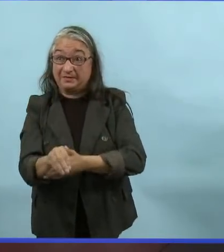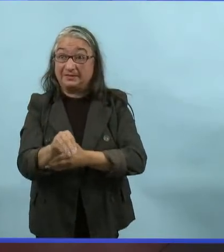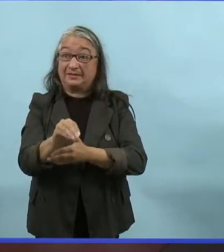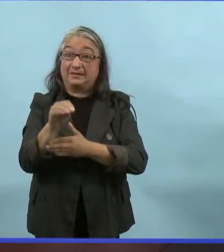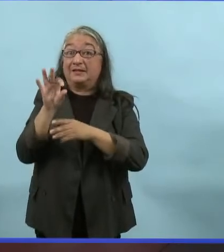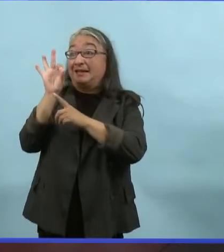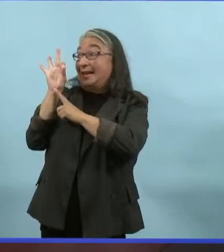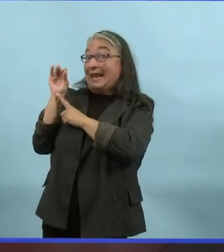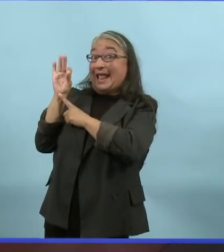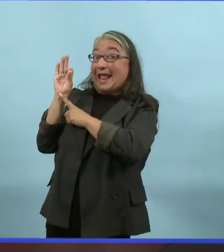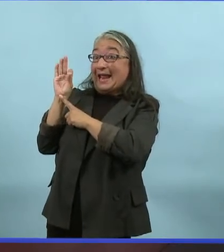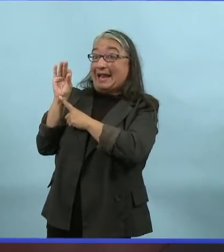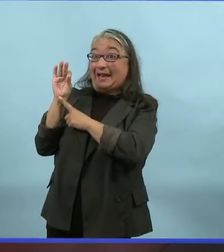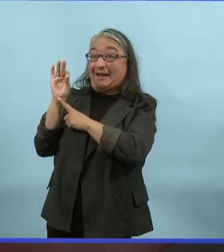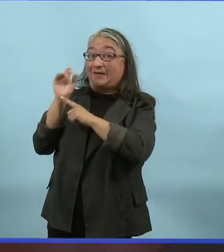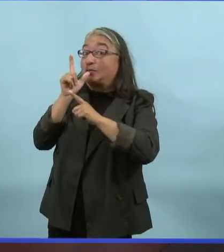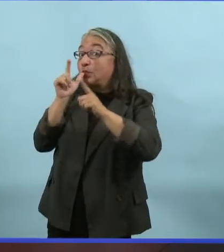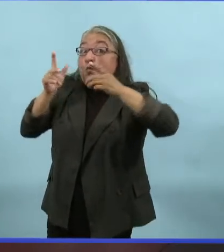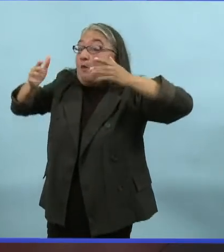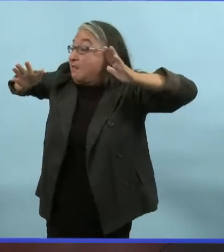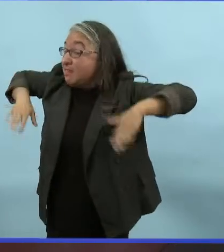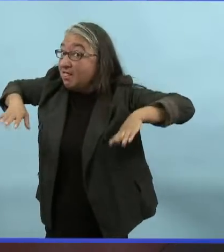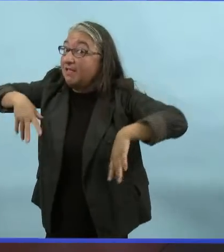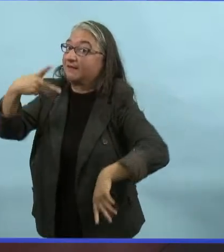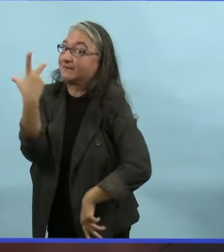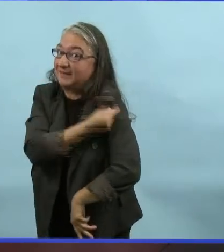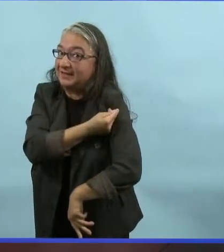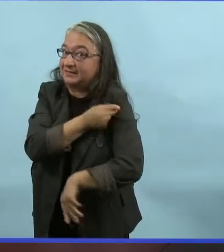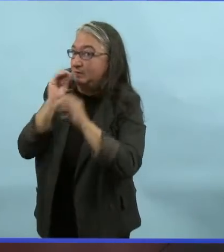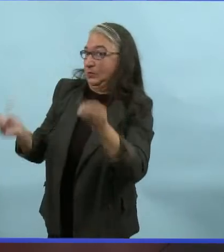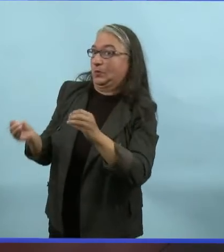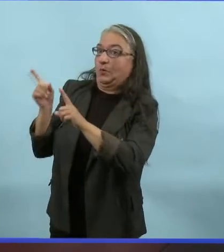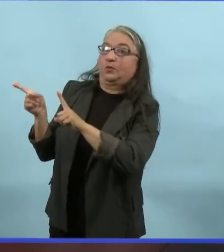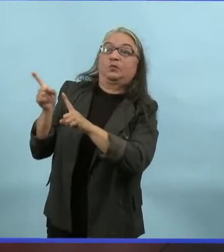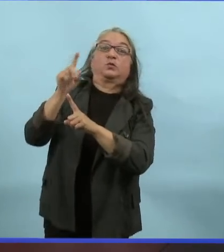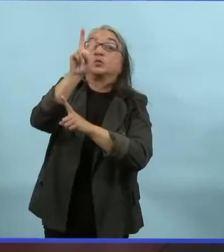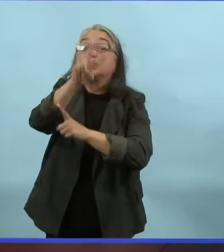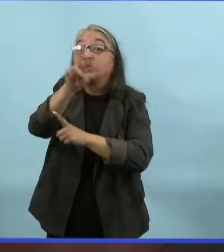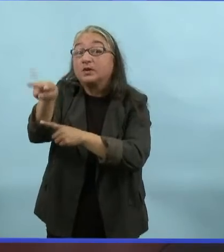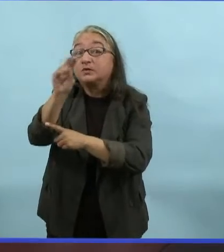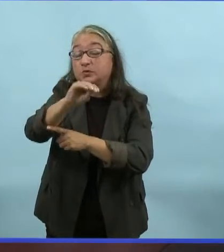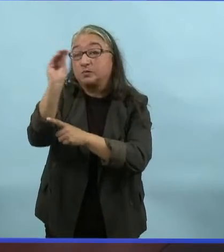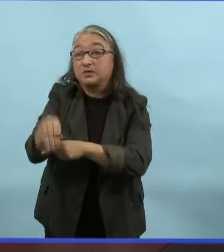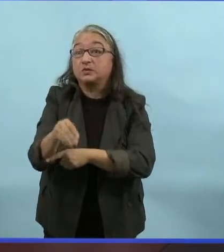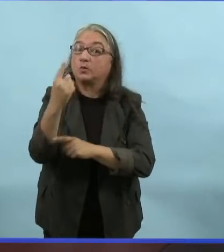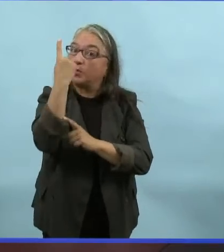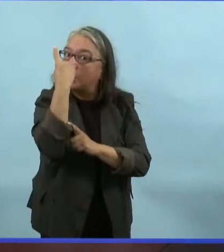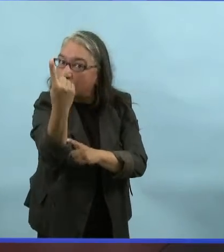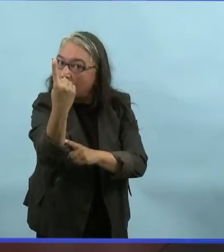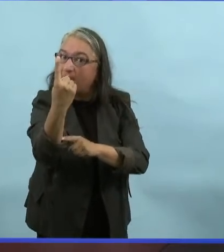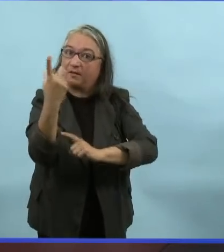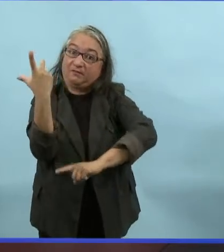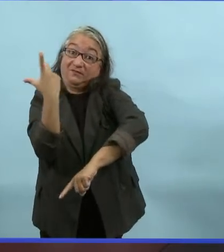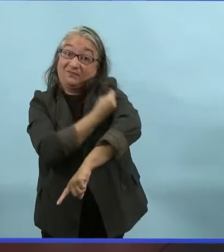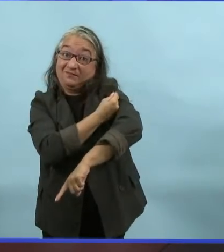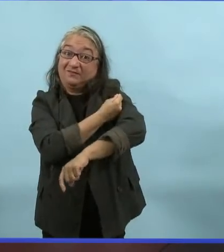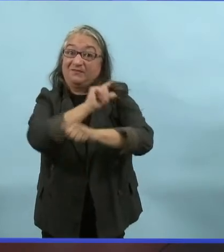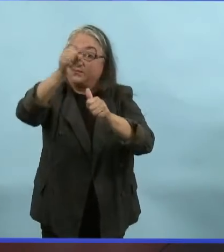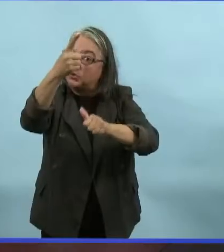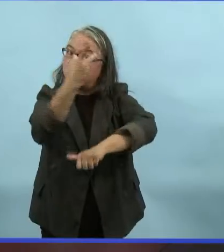a single dose 22 percent had had a single dose but not yet protected and so into the you know